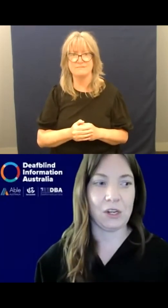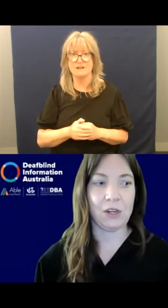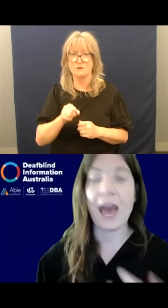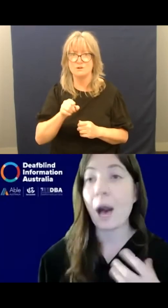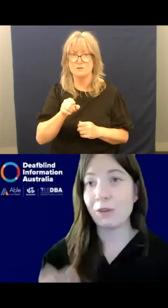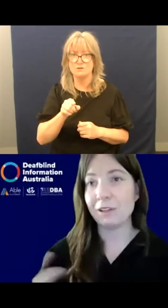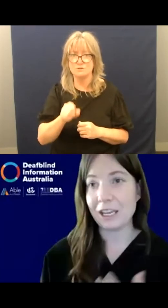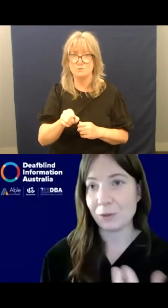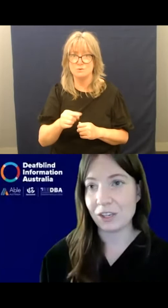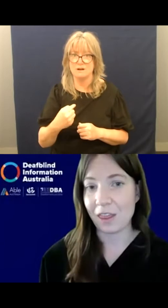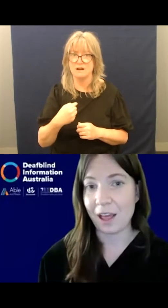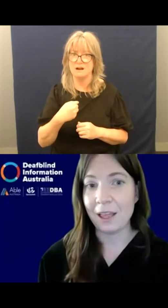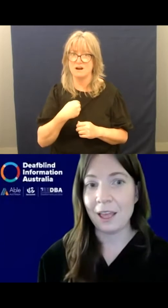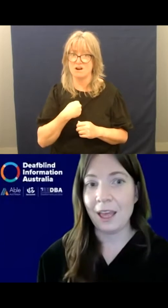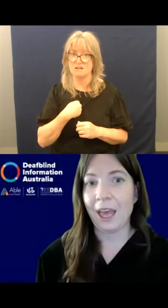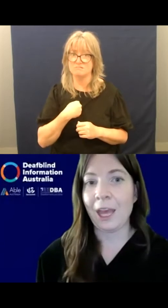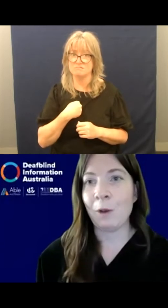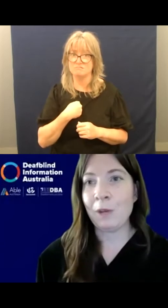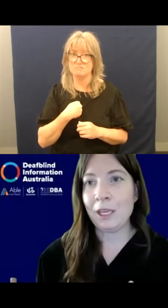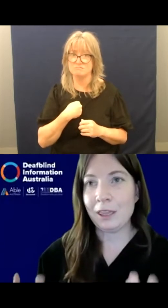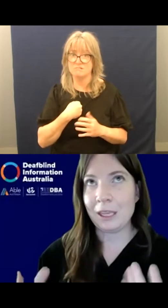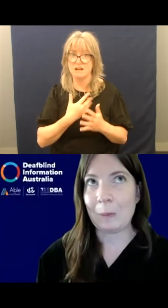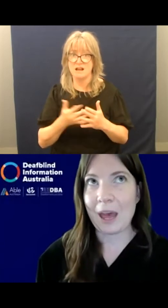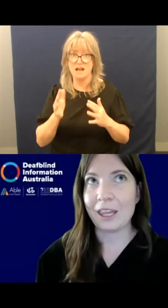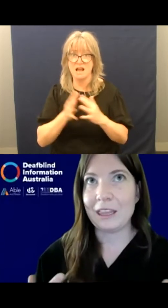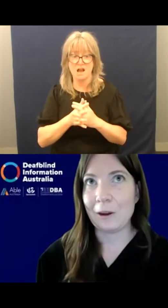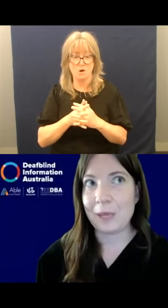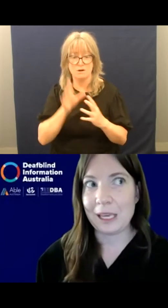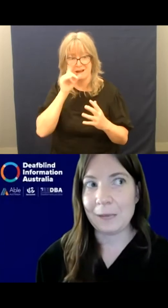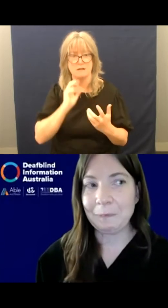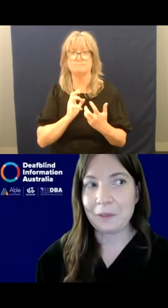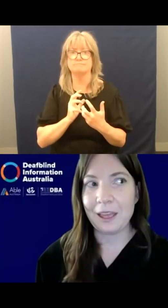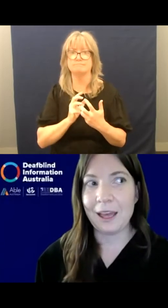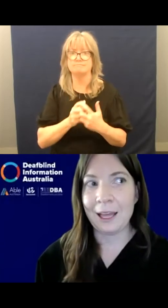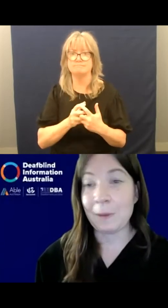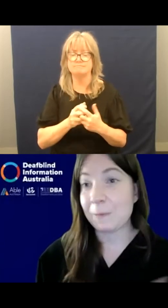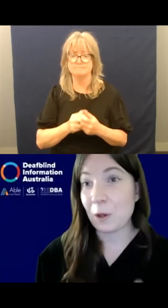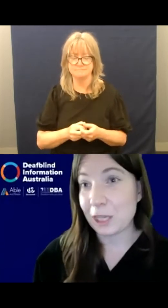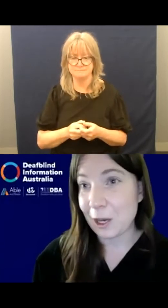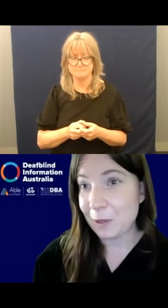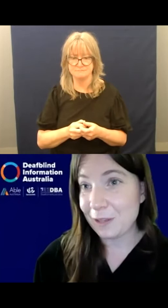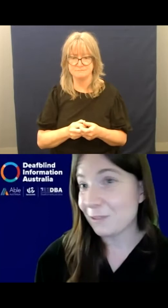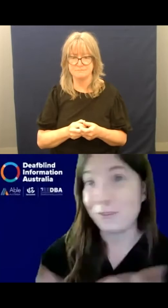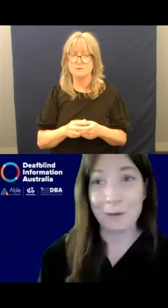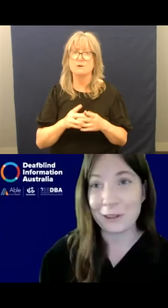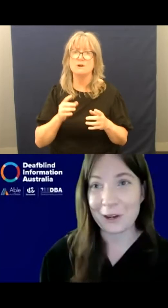how we relate to each other, and when we think about therapy, spoken therapy, so verbal therapy,